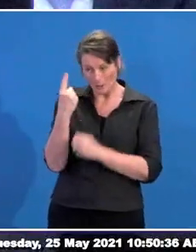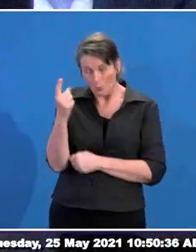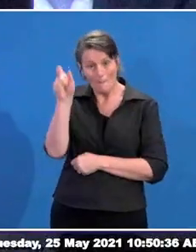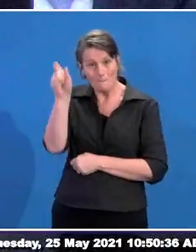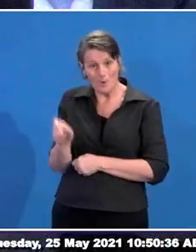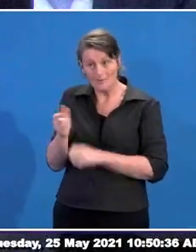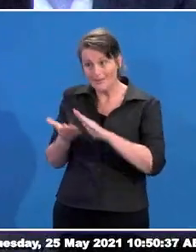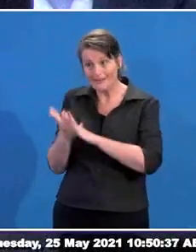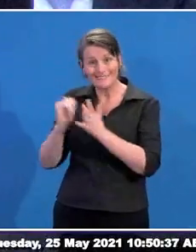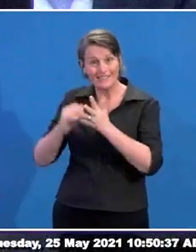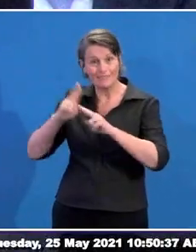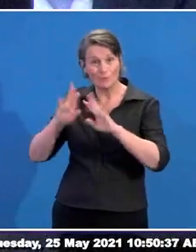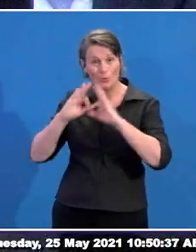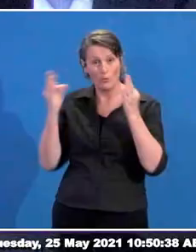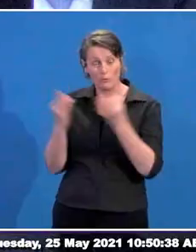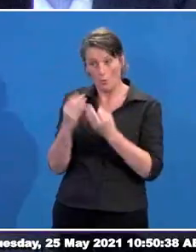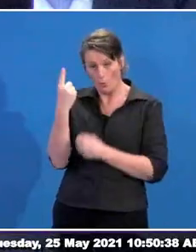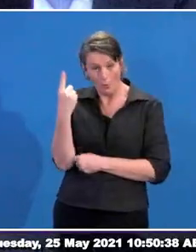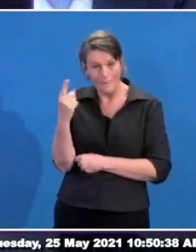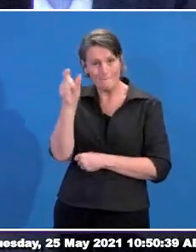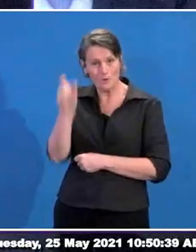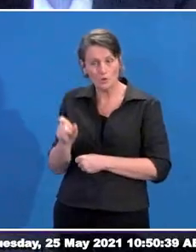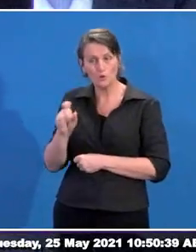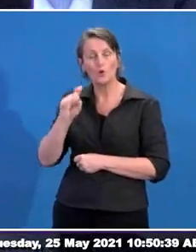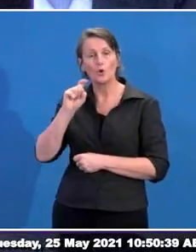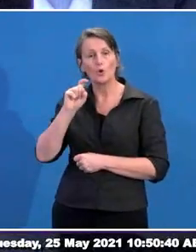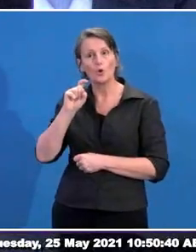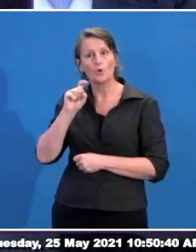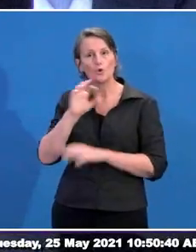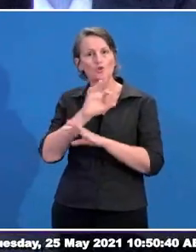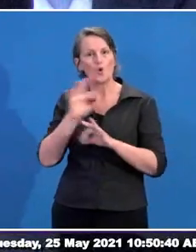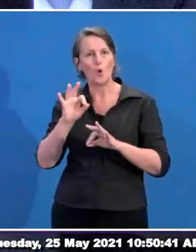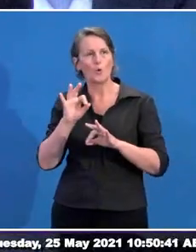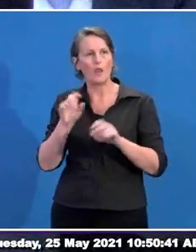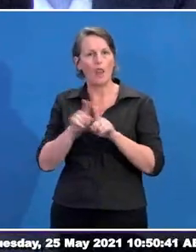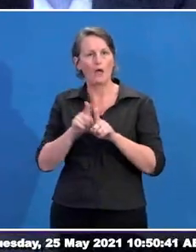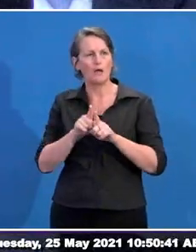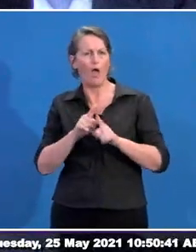Sunnyfield that actually doesn't get defensive when I raise a concern.